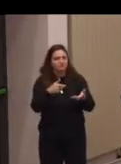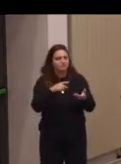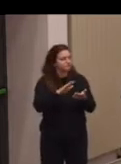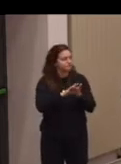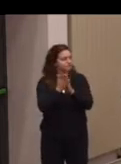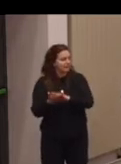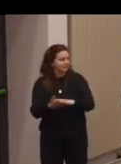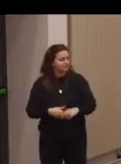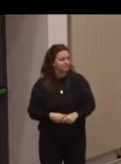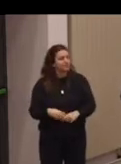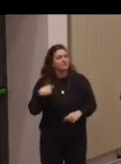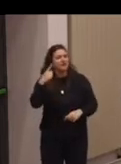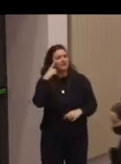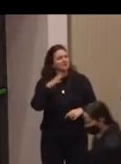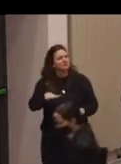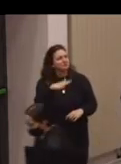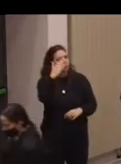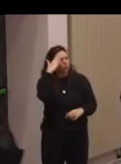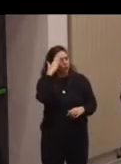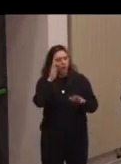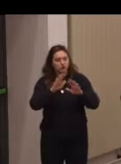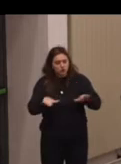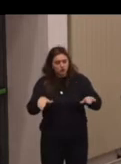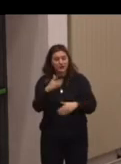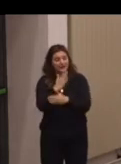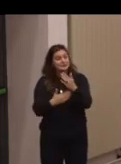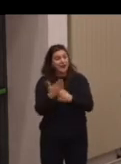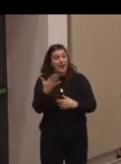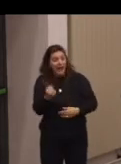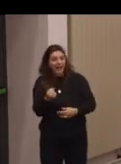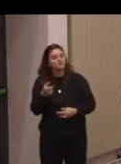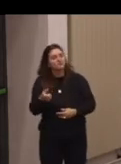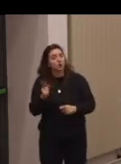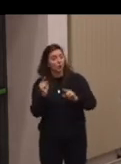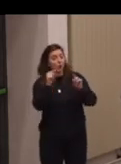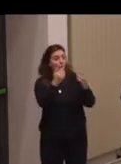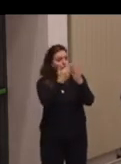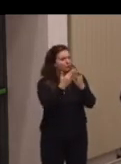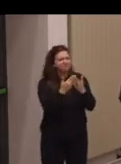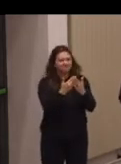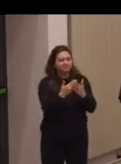very familiar with exclusion of children with disabilities from education globally. We know